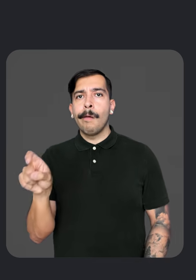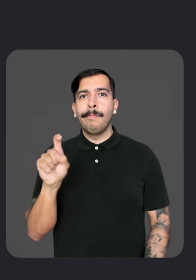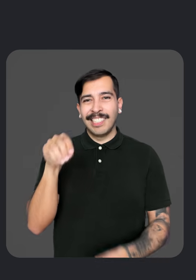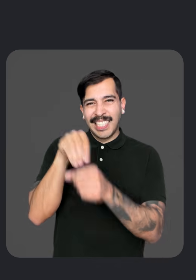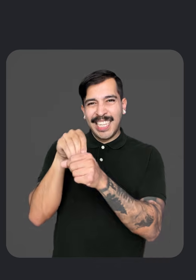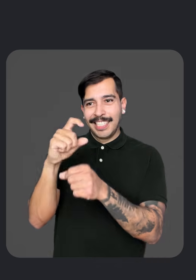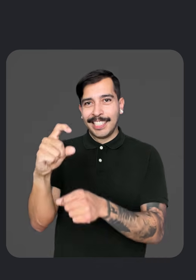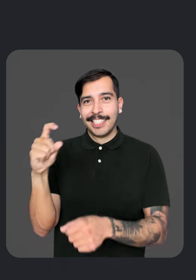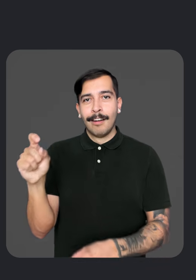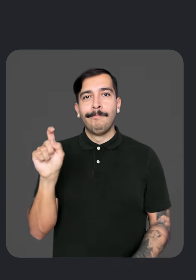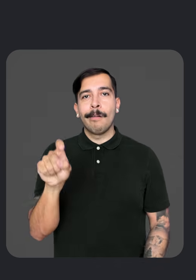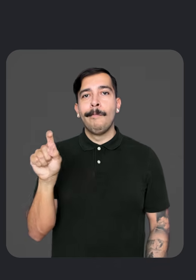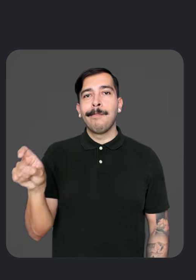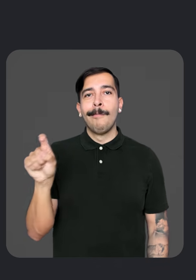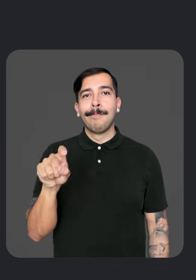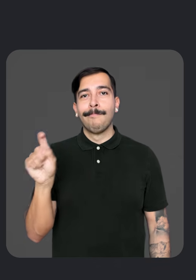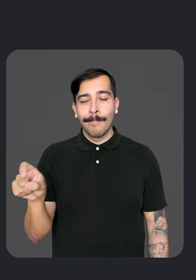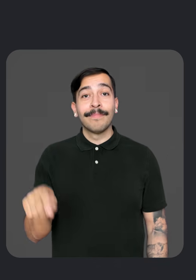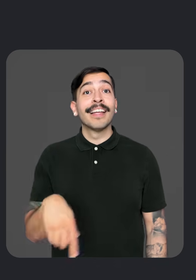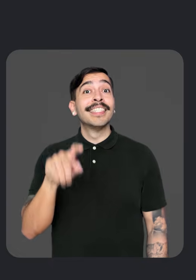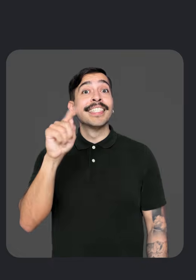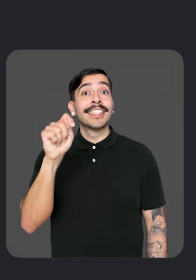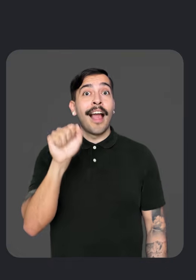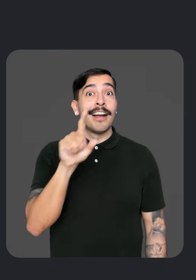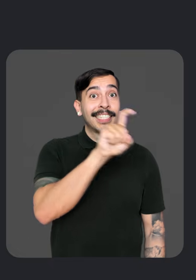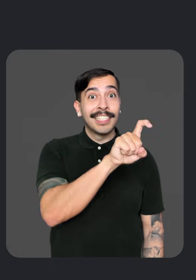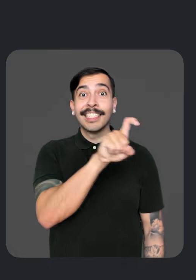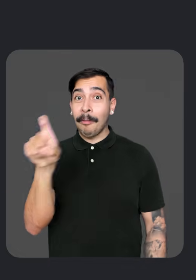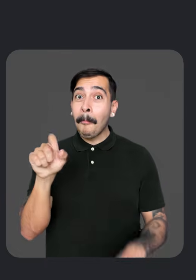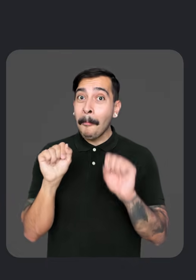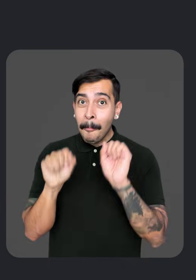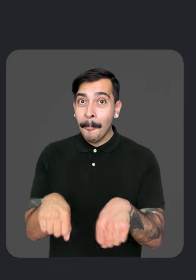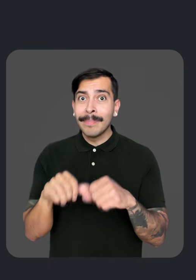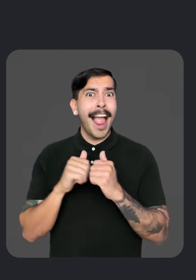the cursor inside of a button or link, and can even select text via the caret